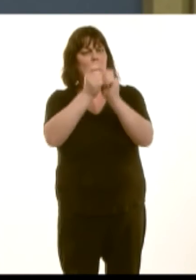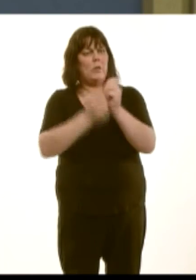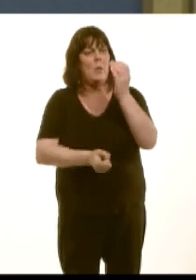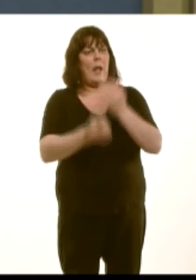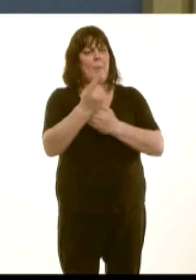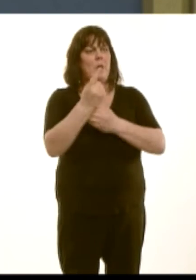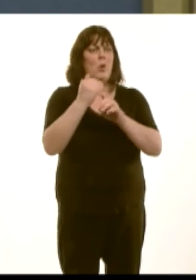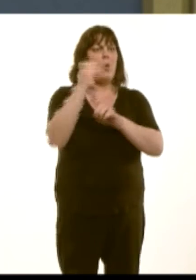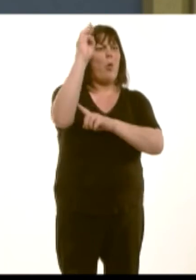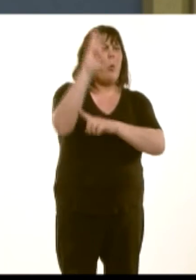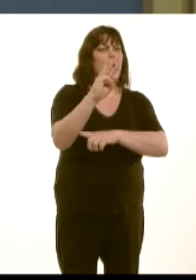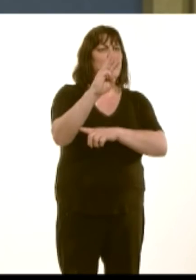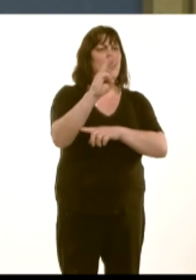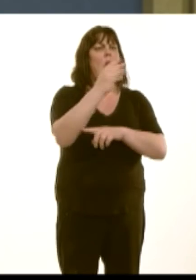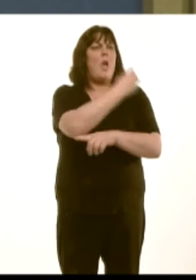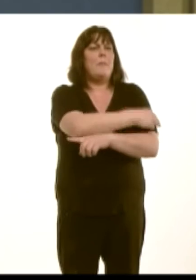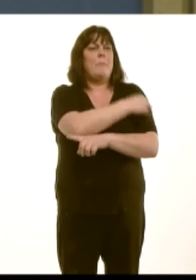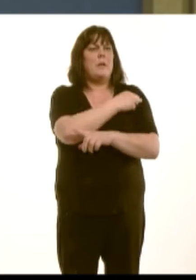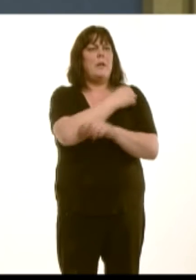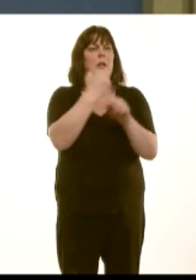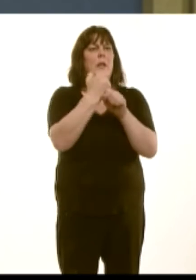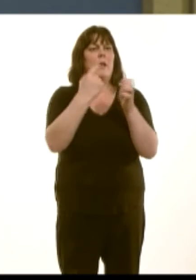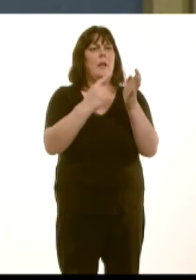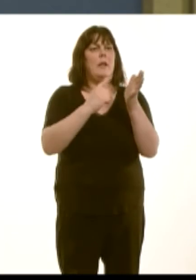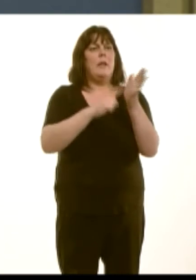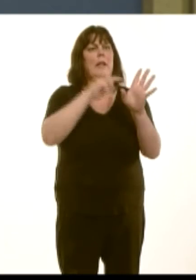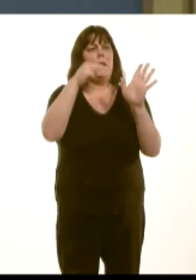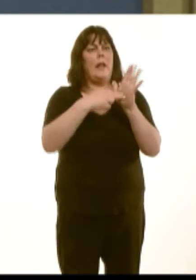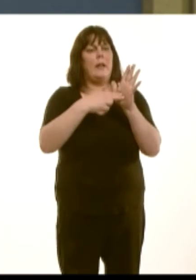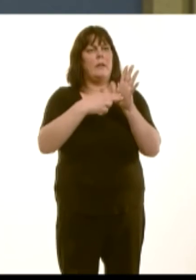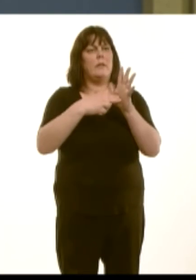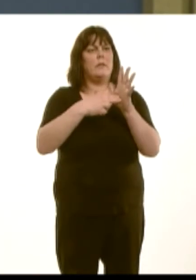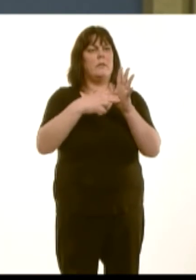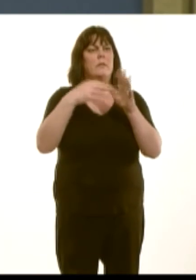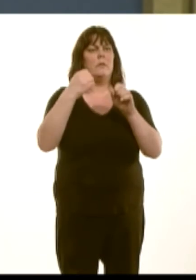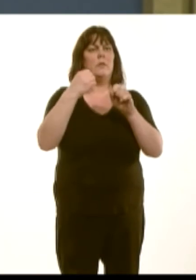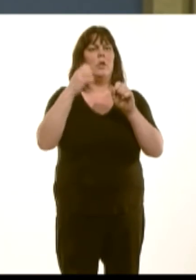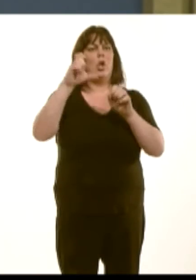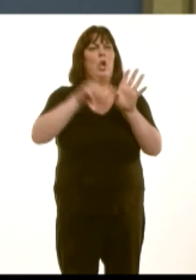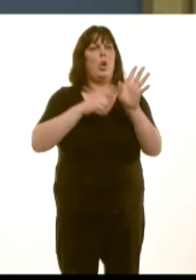in relation to maternity obstetrics and gynaecology, what assessment have you made of the additional